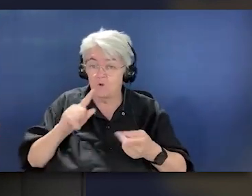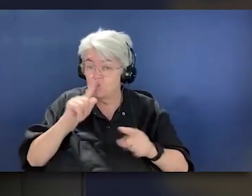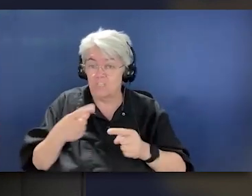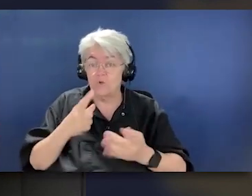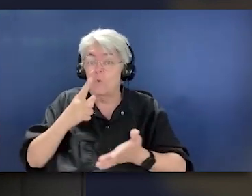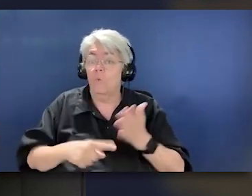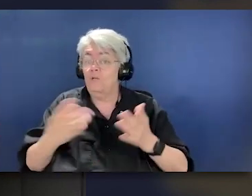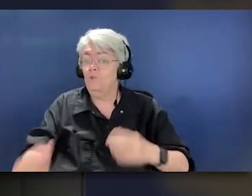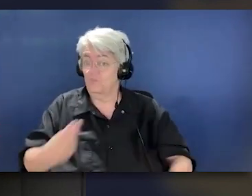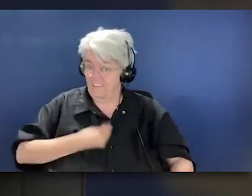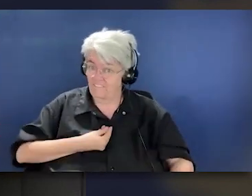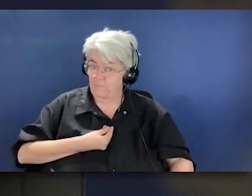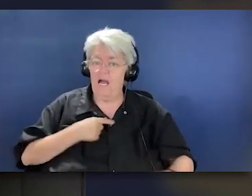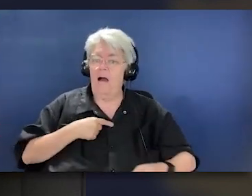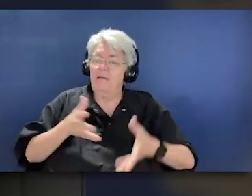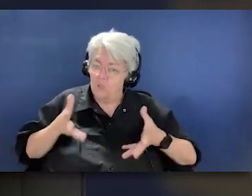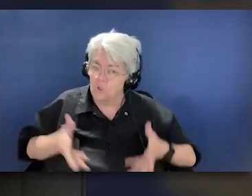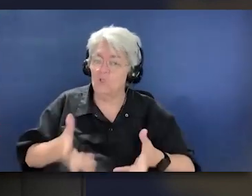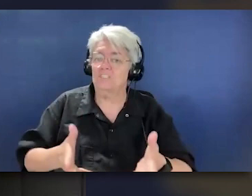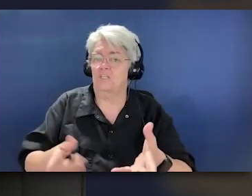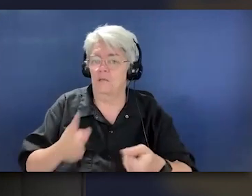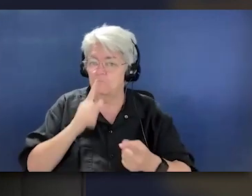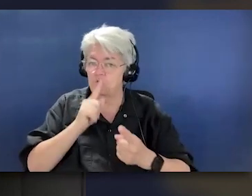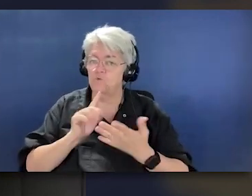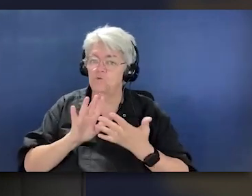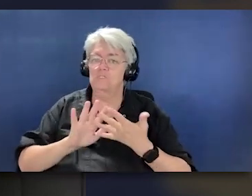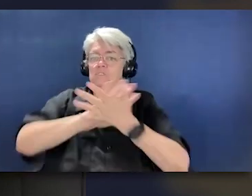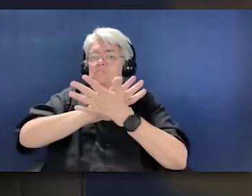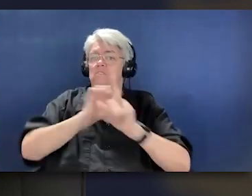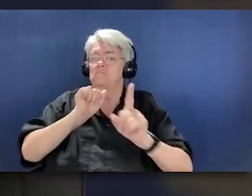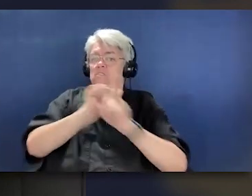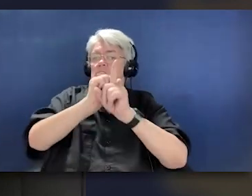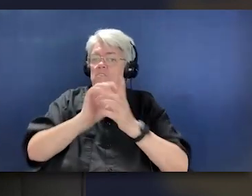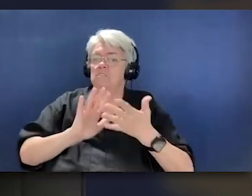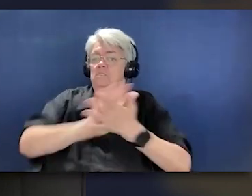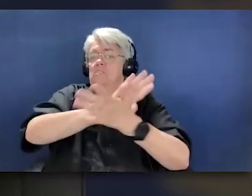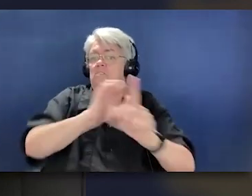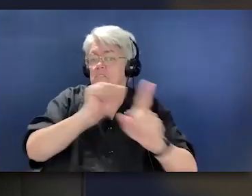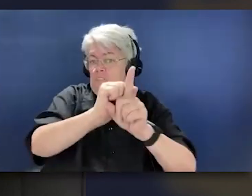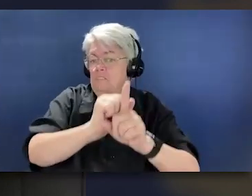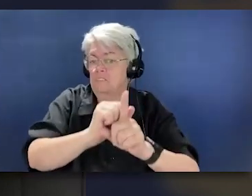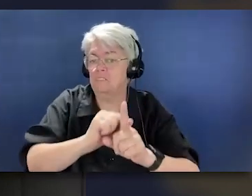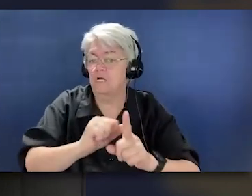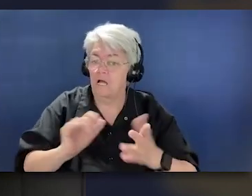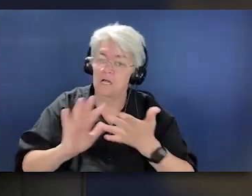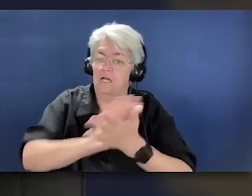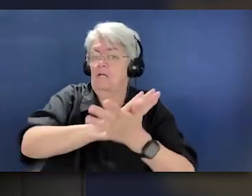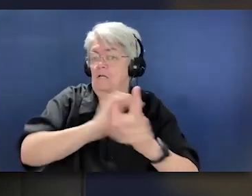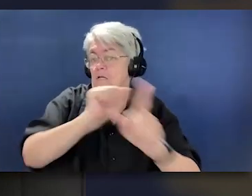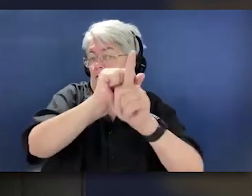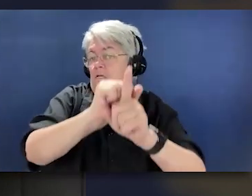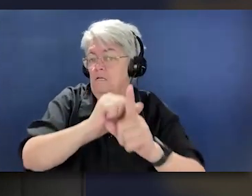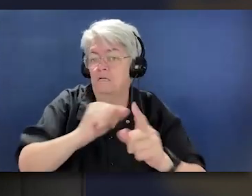then I’m just encouraging them to give me the outputs and pretend that everything is going